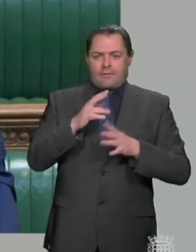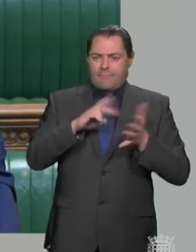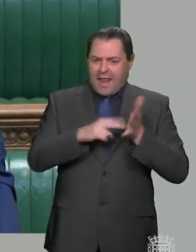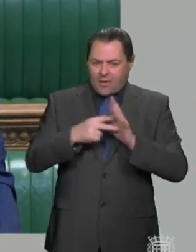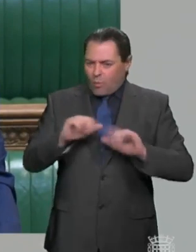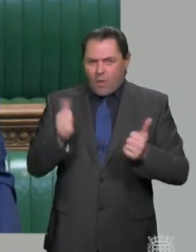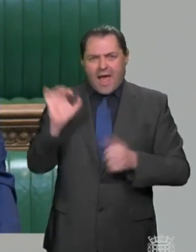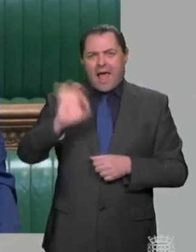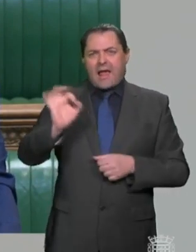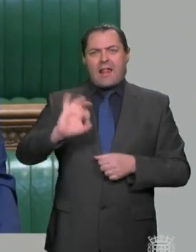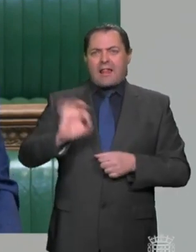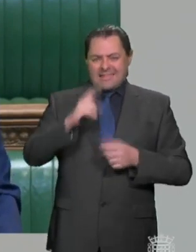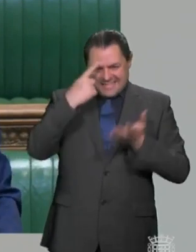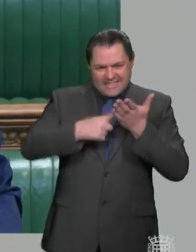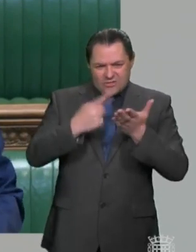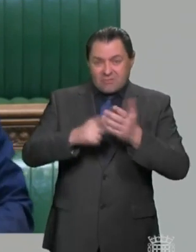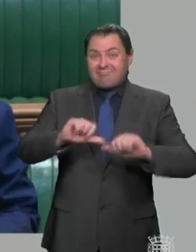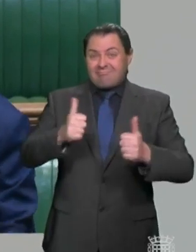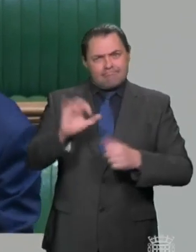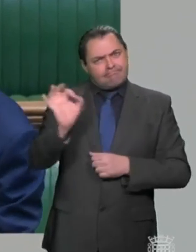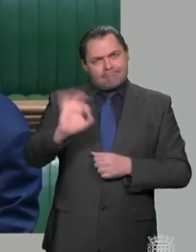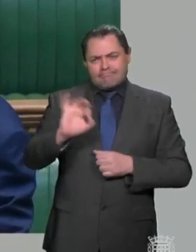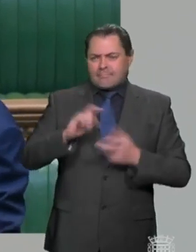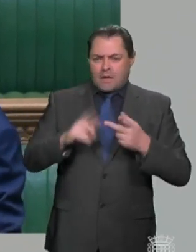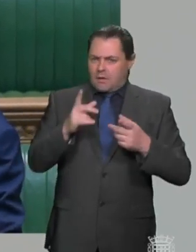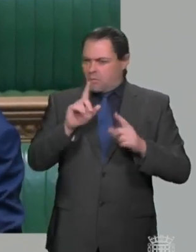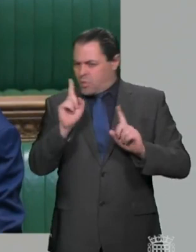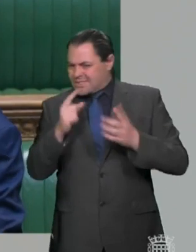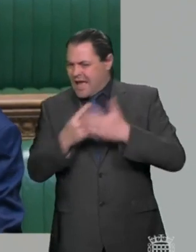a lack of transparency and a Prime Minister who was absent from the key decisions,